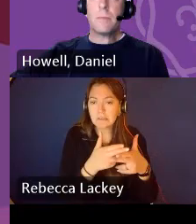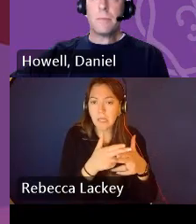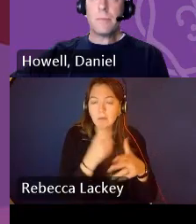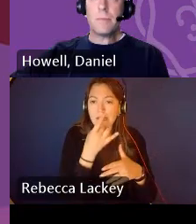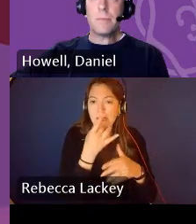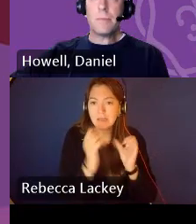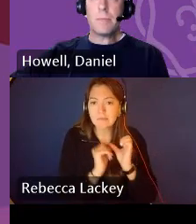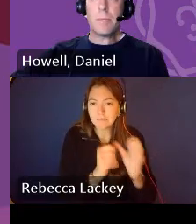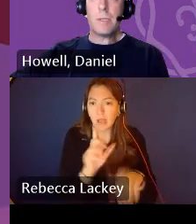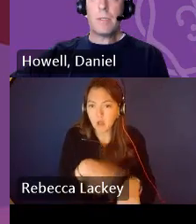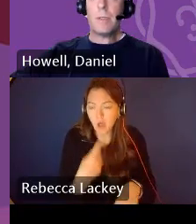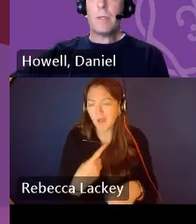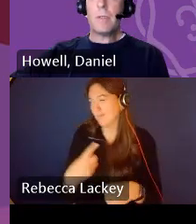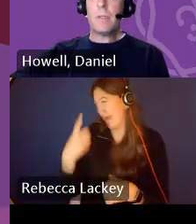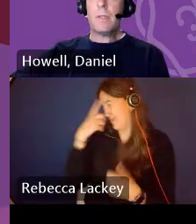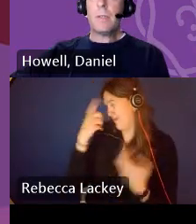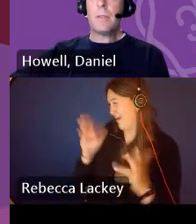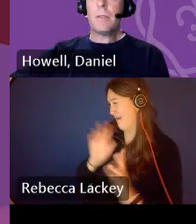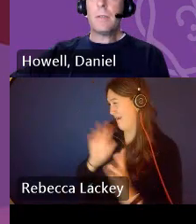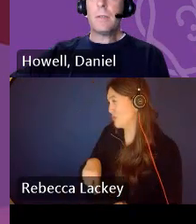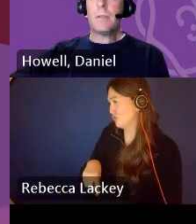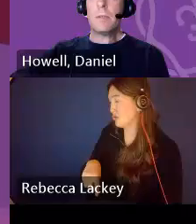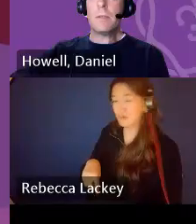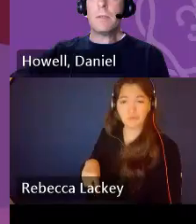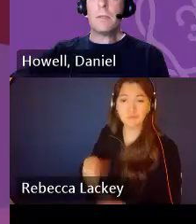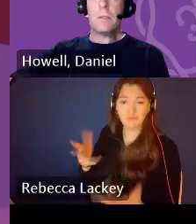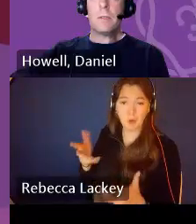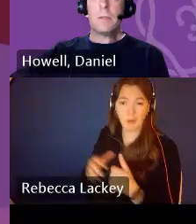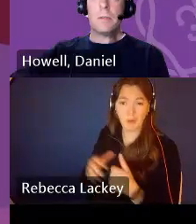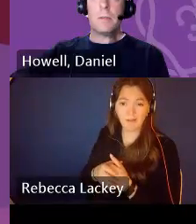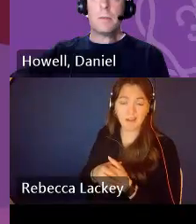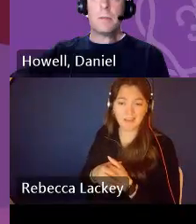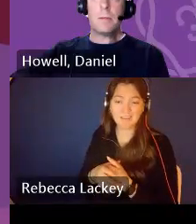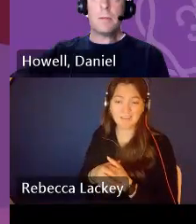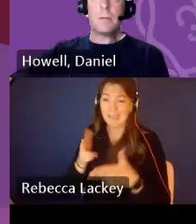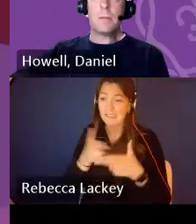in place? I think we answered that one already that the temporary signals will